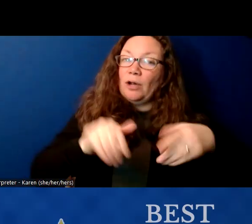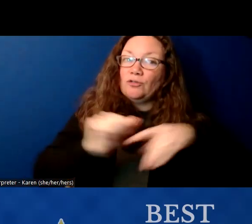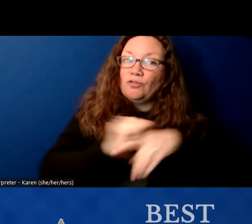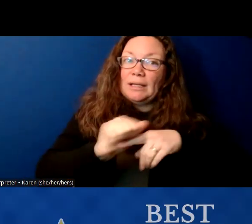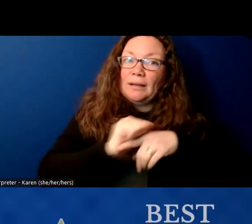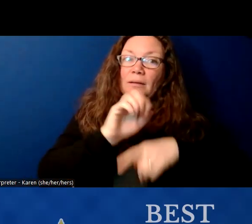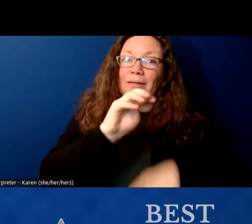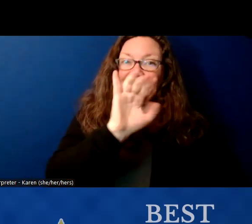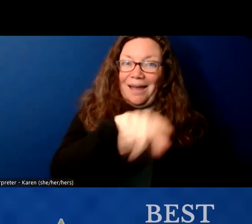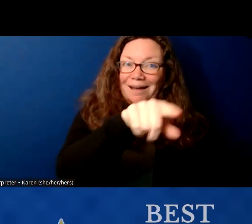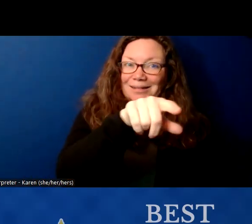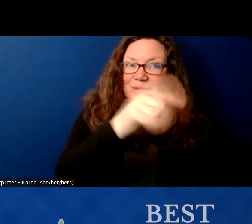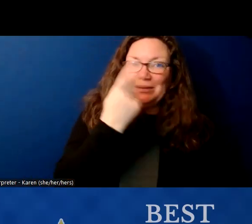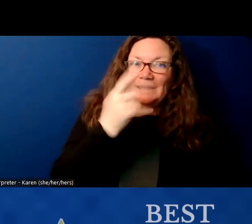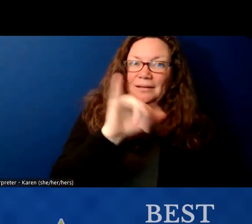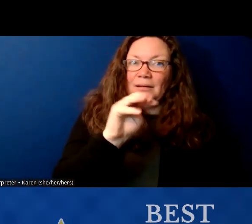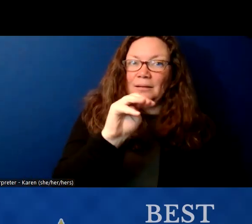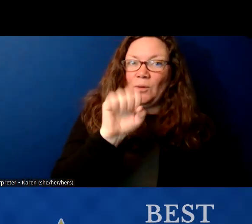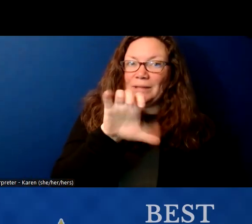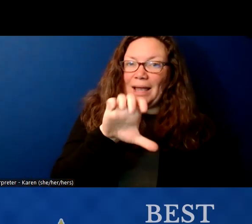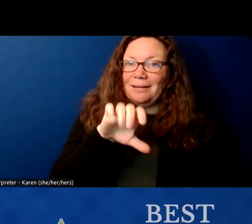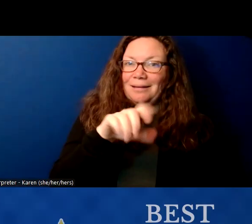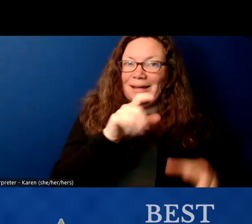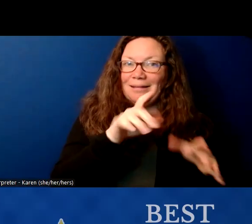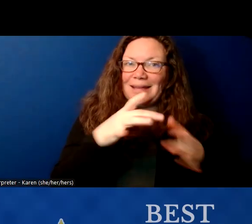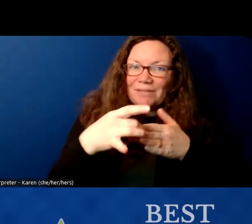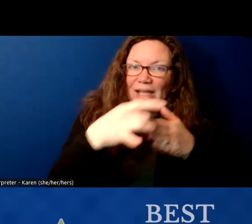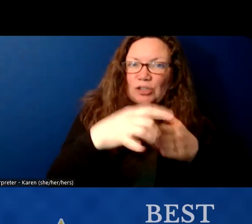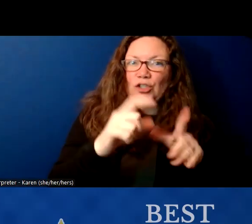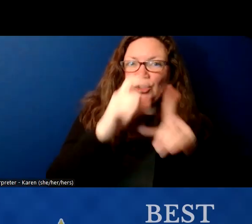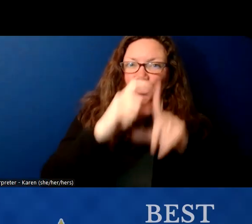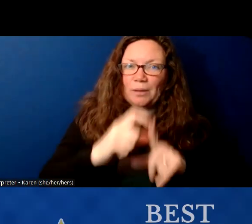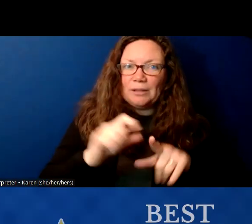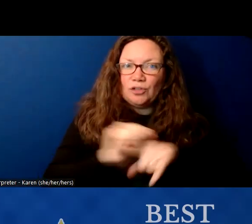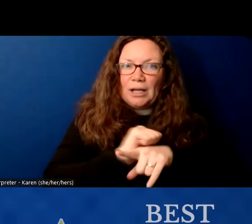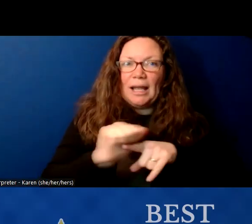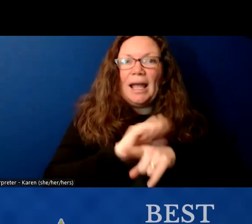virtual classroom training, and the mosaic foundational learning path. Self-paced training.